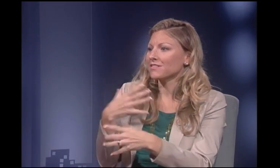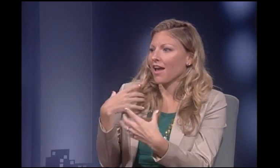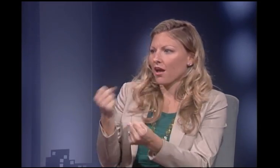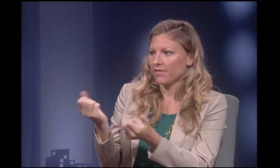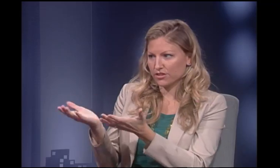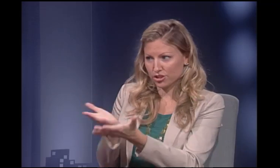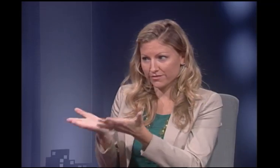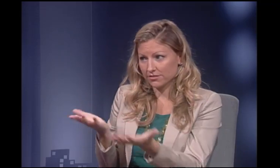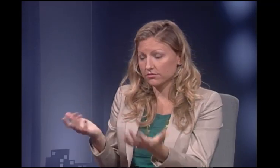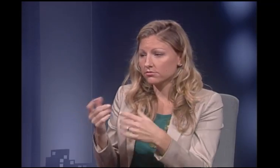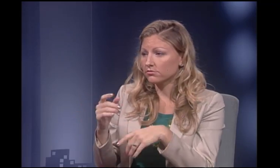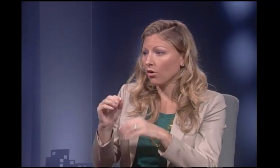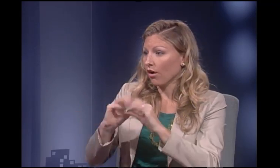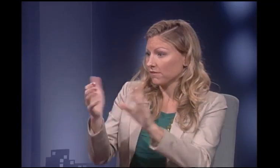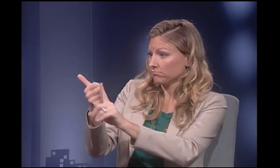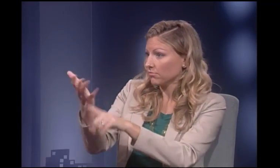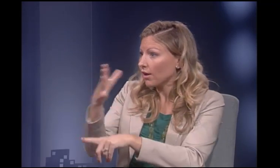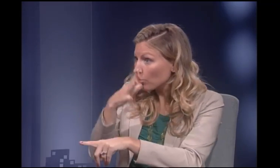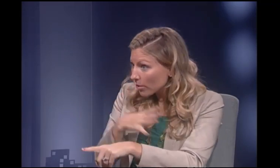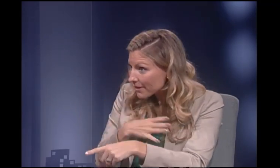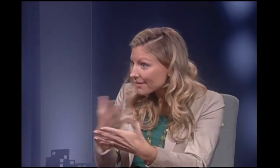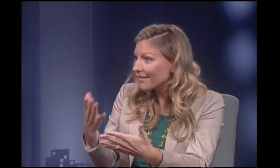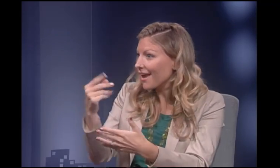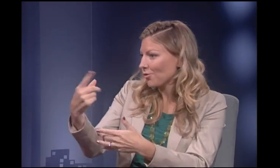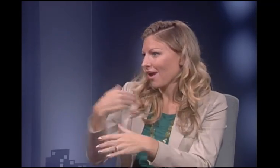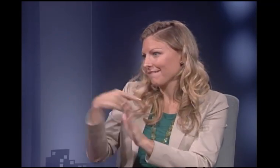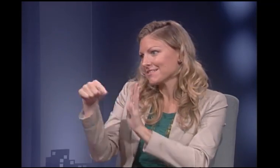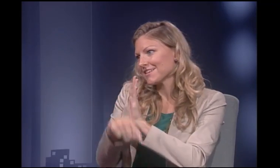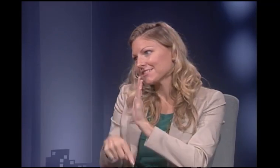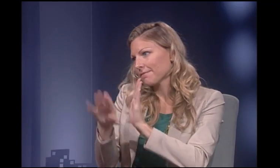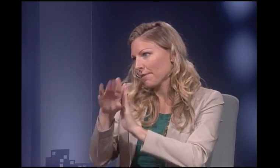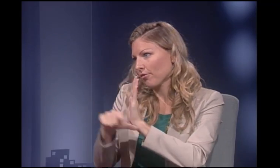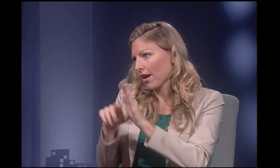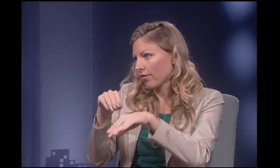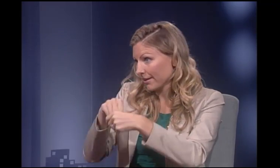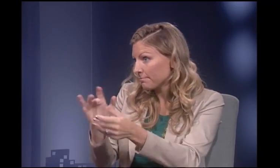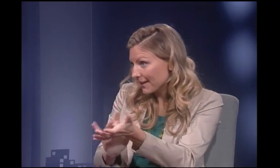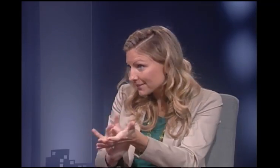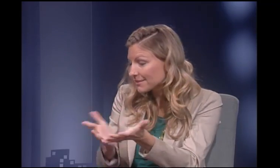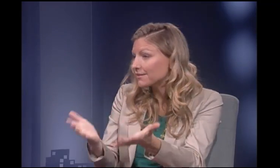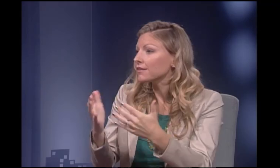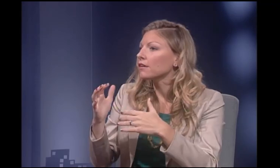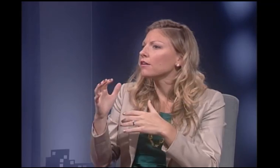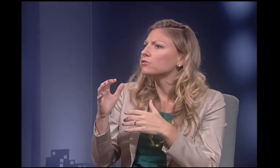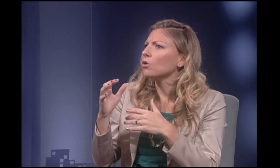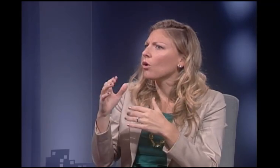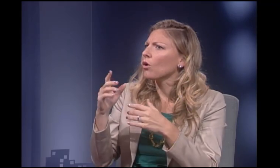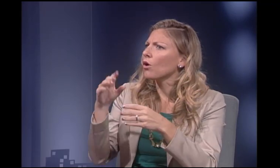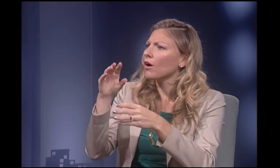the war on women's health services. Obviously, as a woman in Texas, you have an extensive background